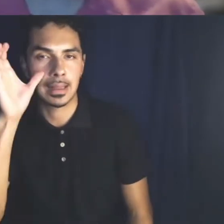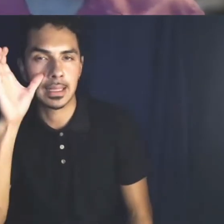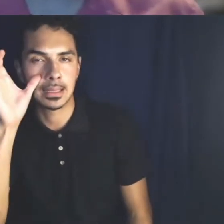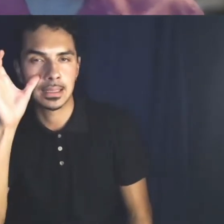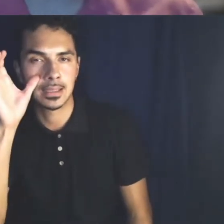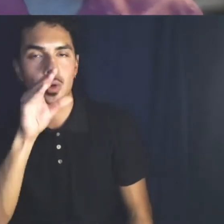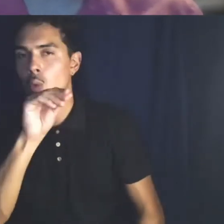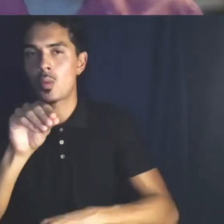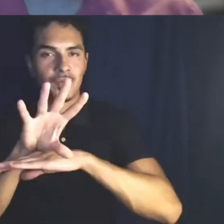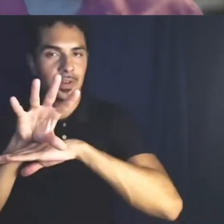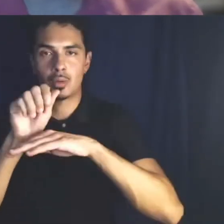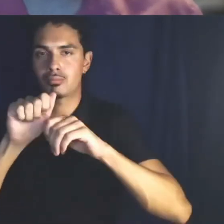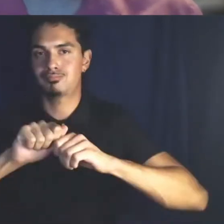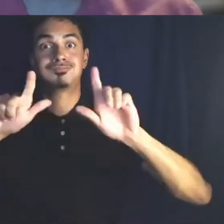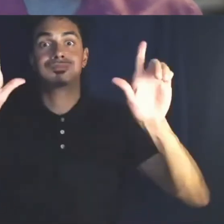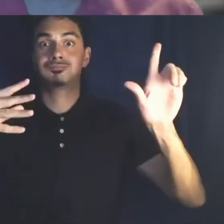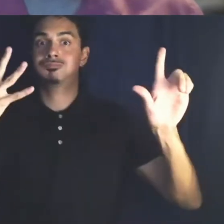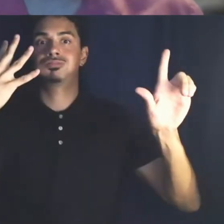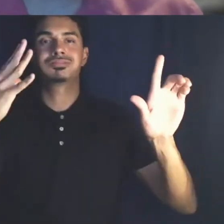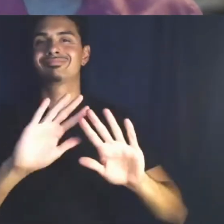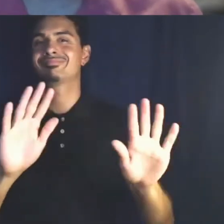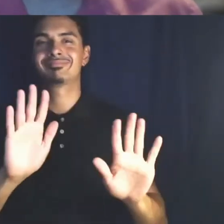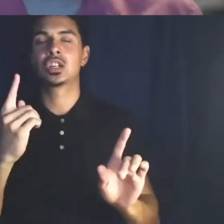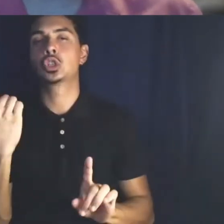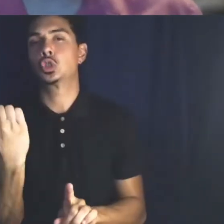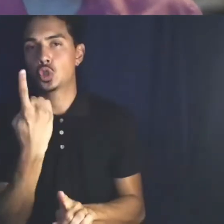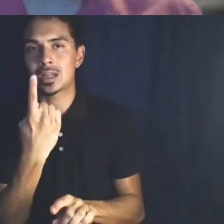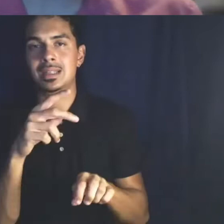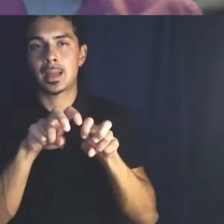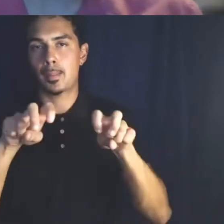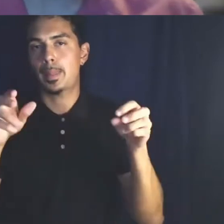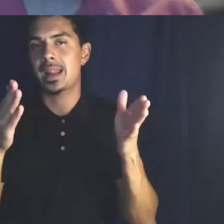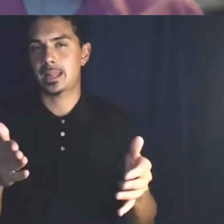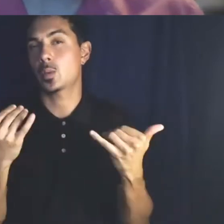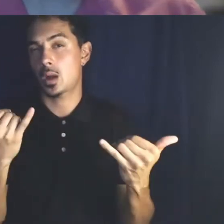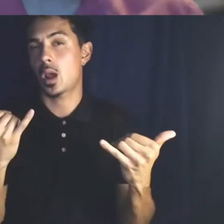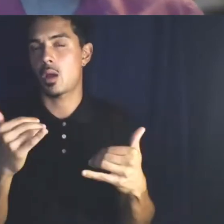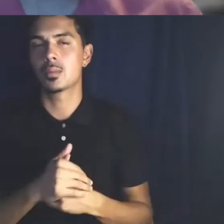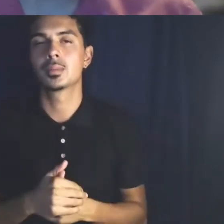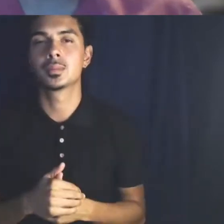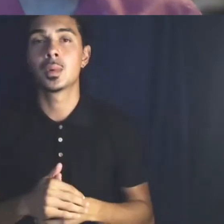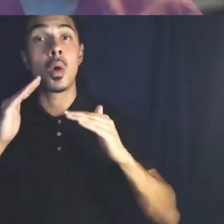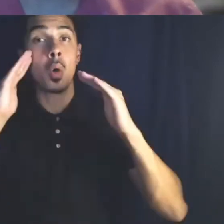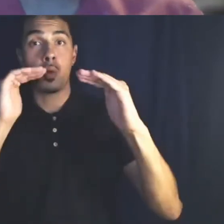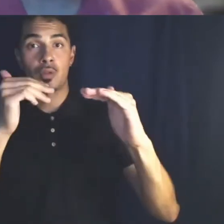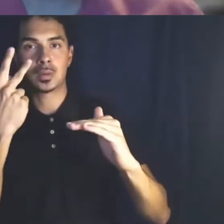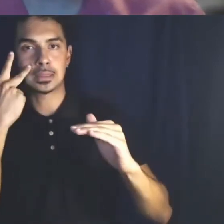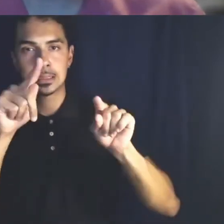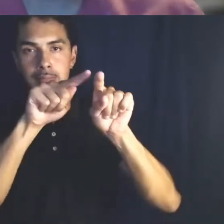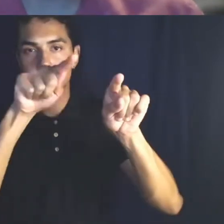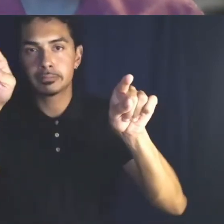other than who you're seeing on the screen right now. Hopefully you are seeing four little boxes on the screen: